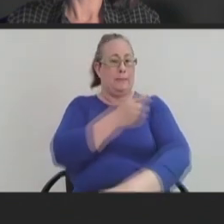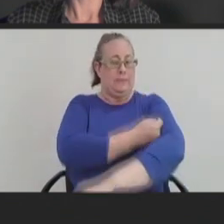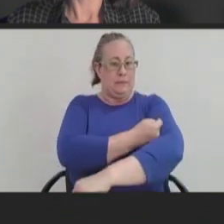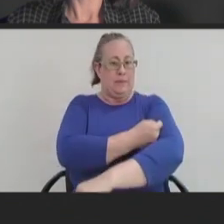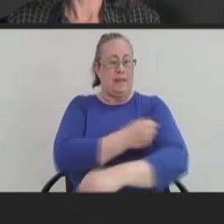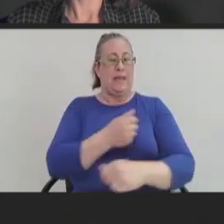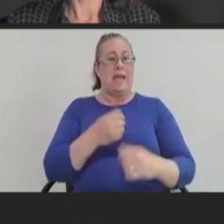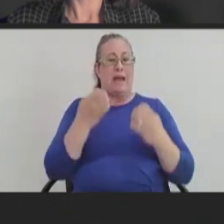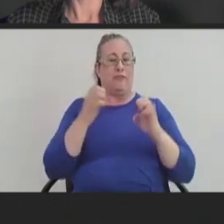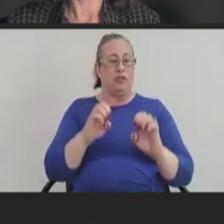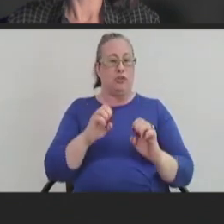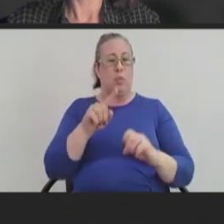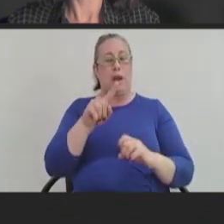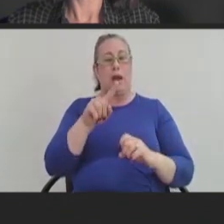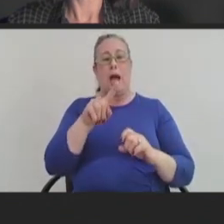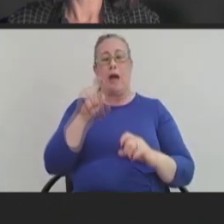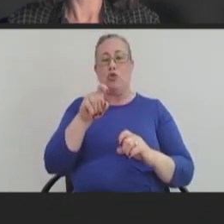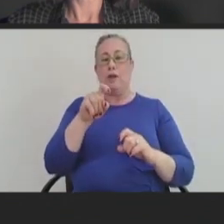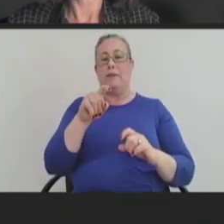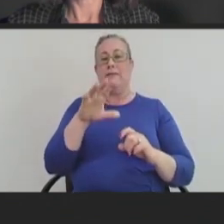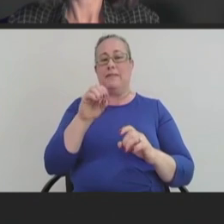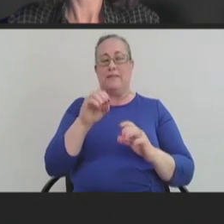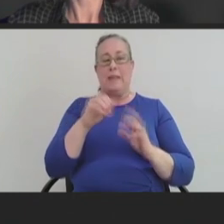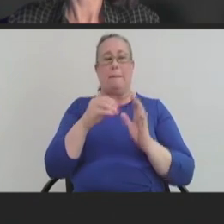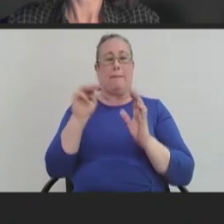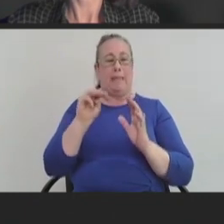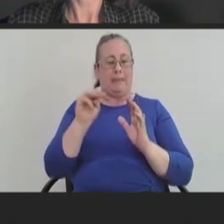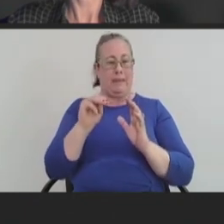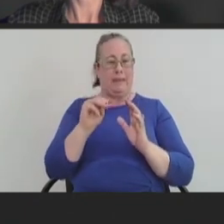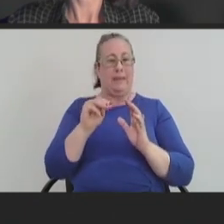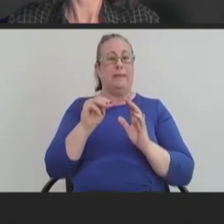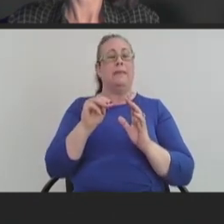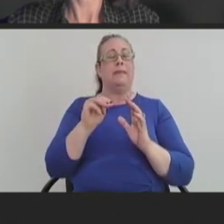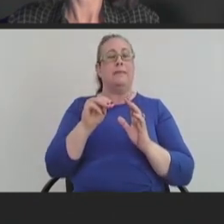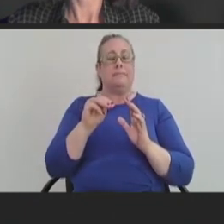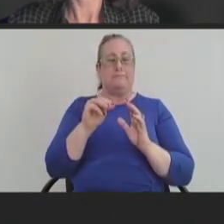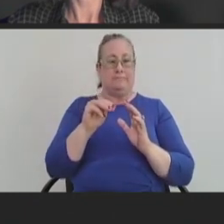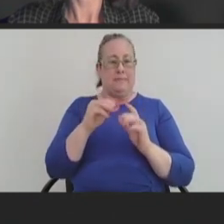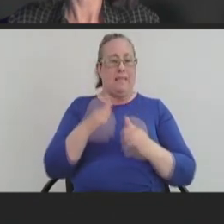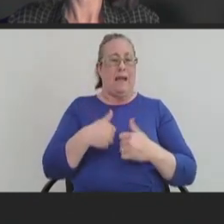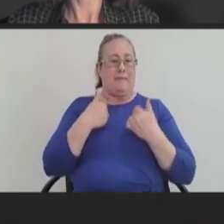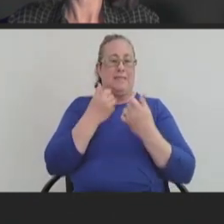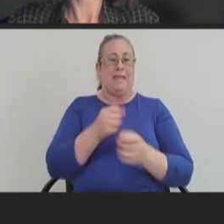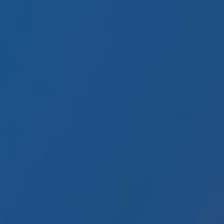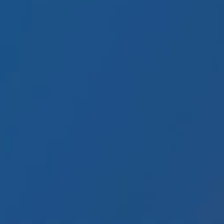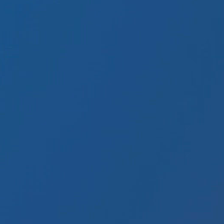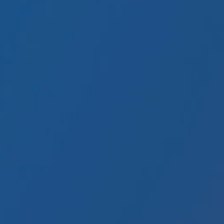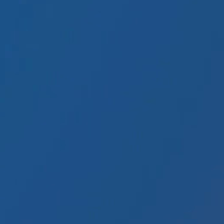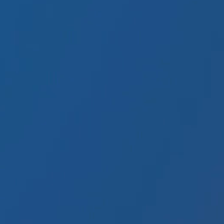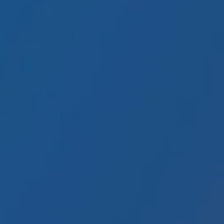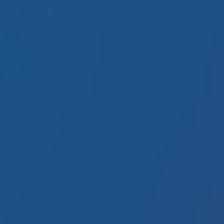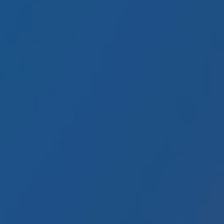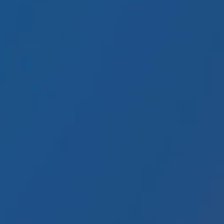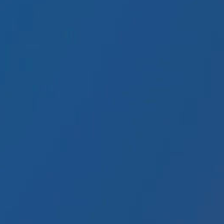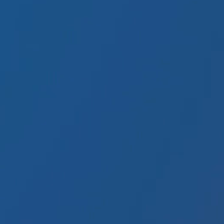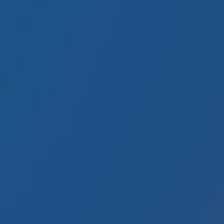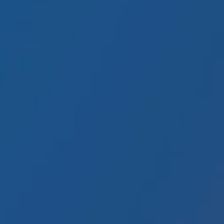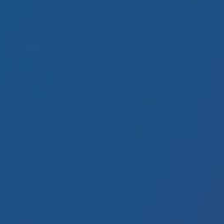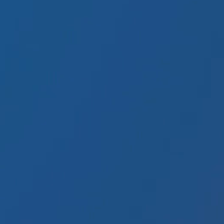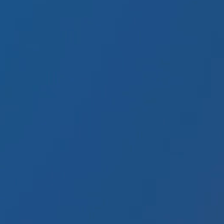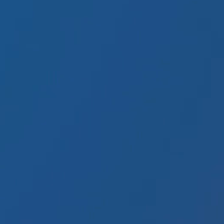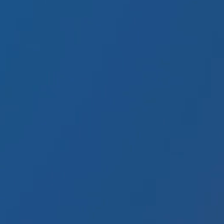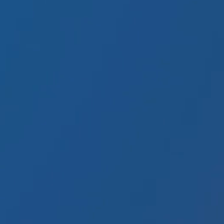Saved! Thank you for joining us for our June 13th, 14th NVAC meeting.